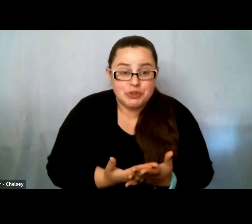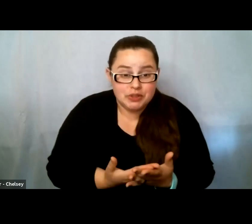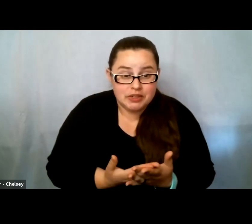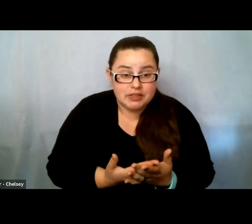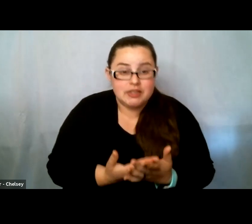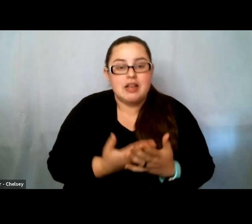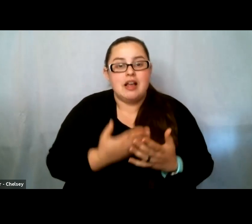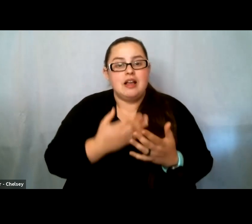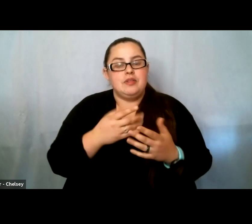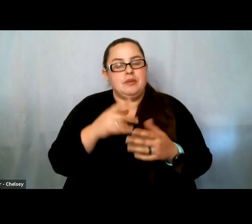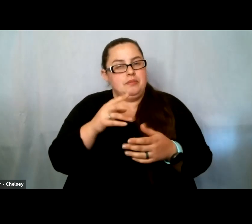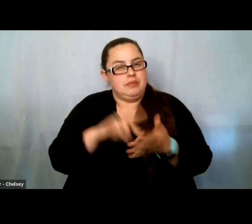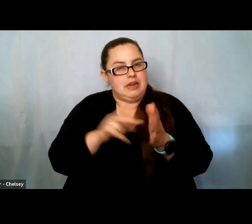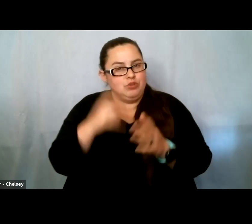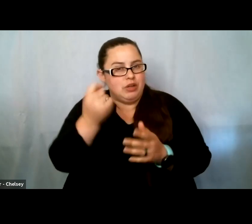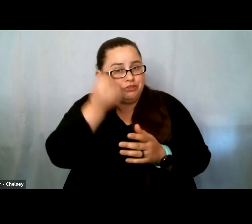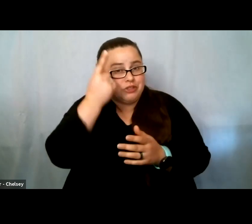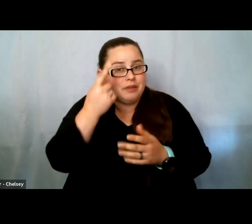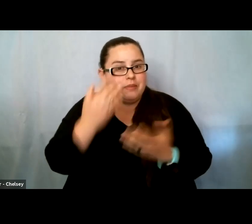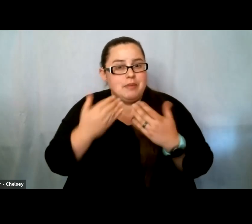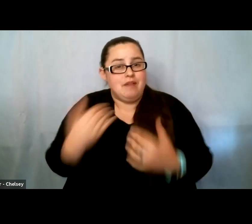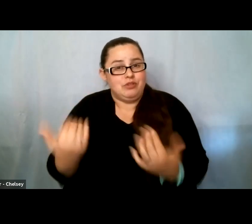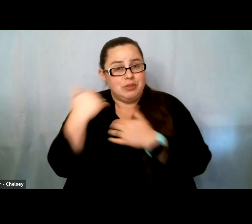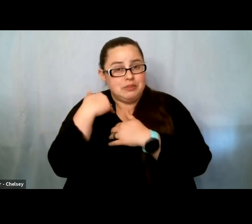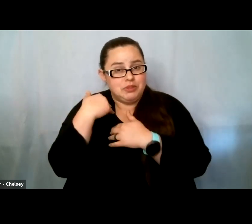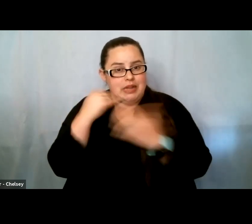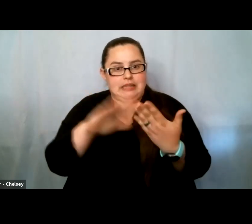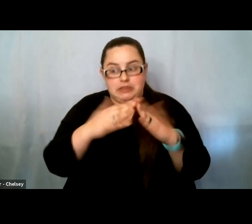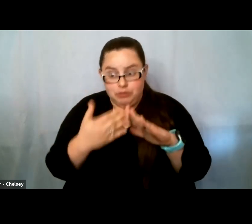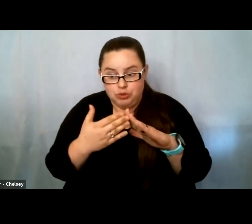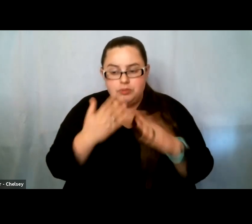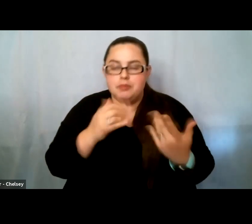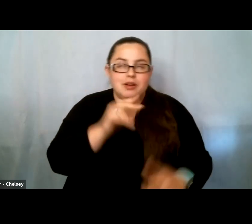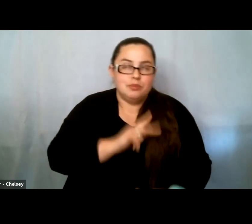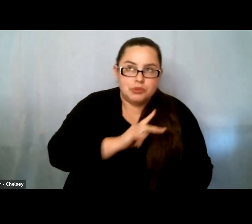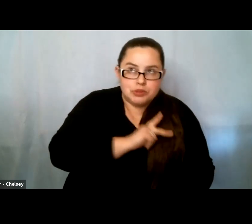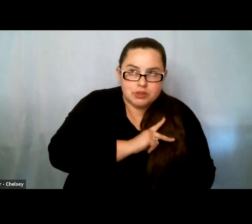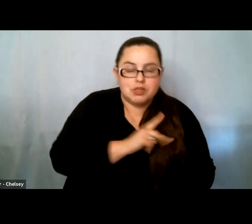responsibility as a community, maybe not personally. But as a community, we have a